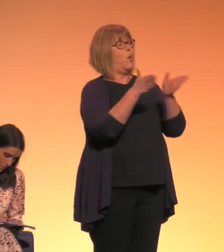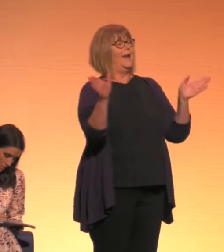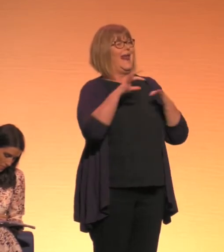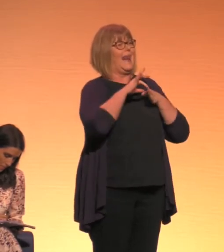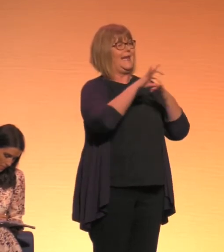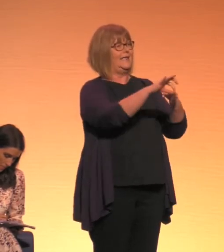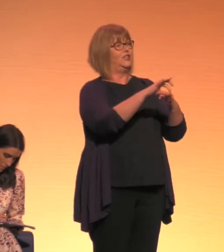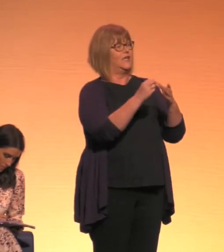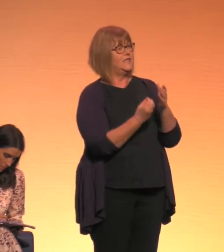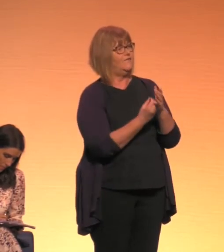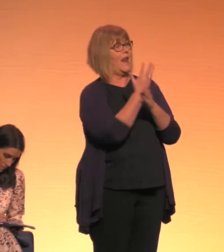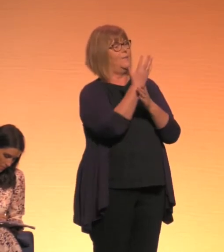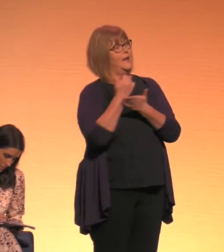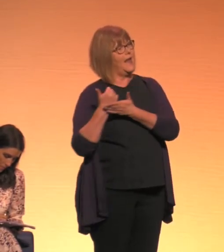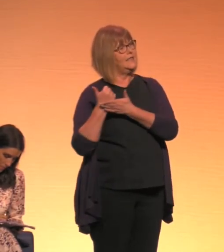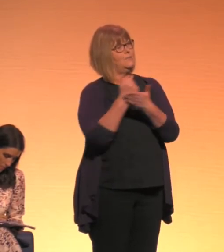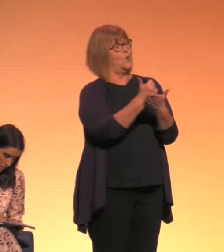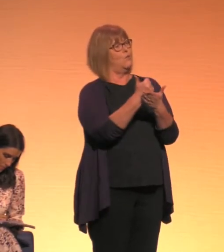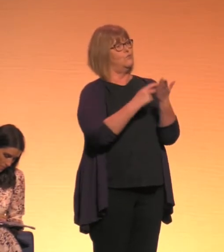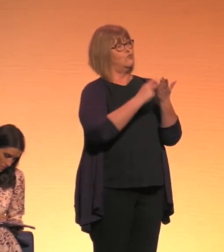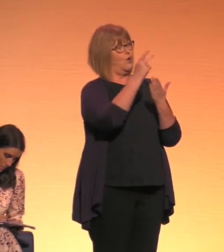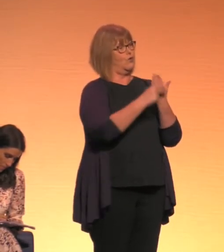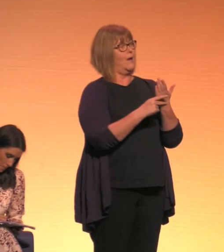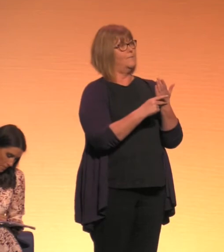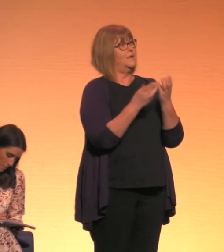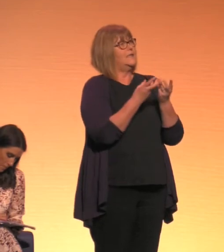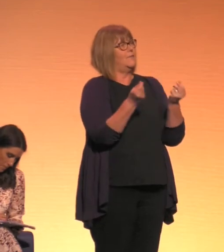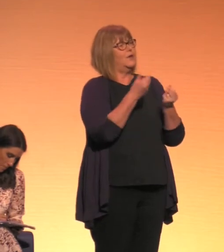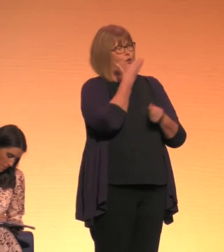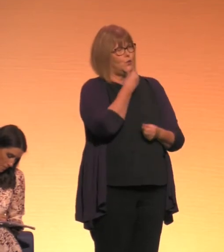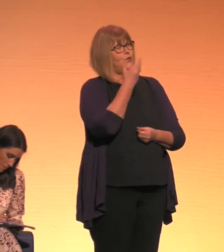I think this is something that we used to have a little bit of in the sector